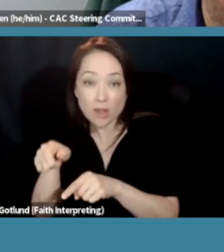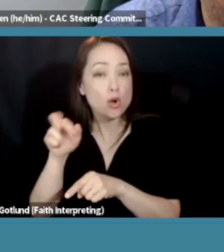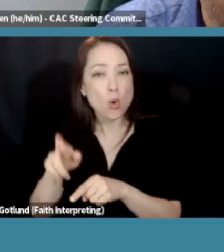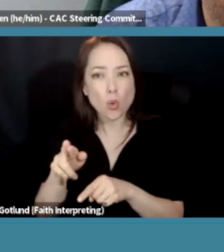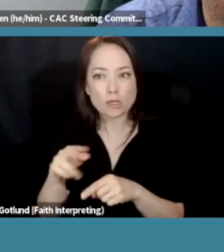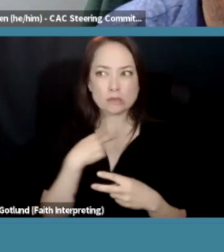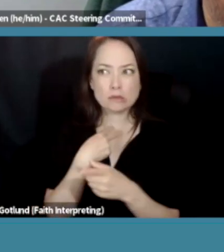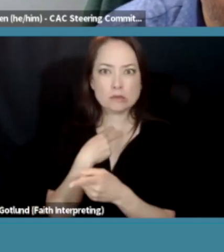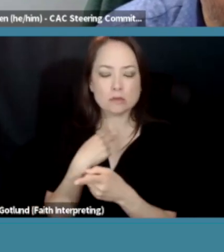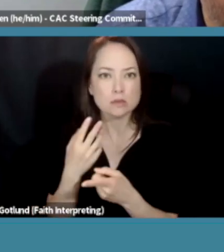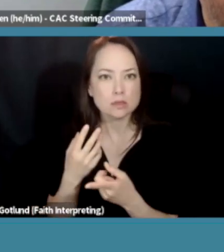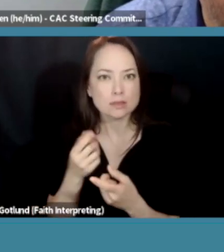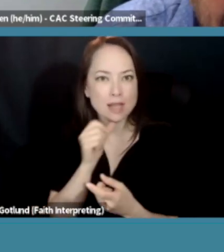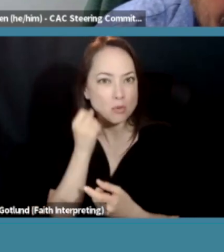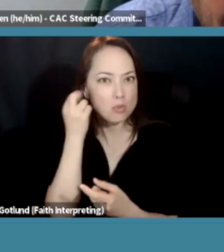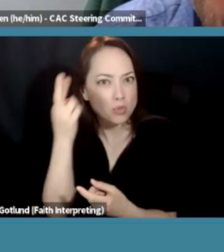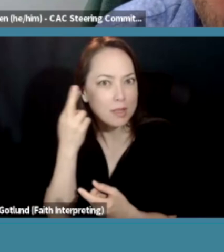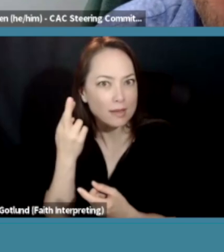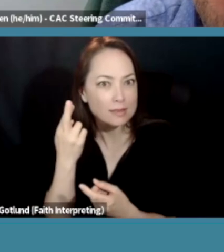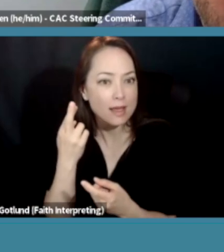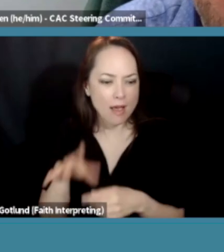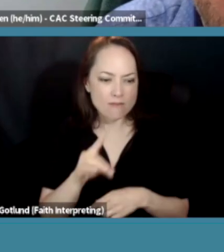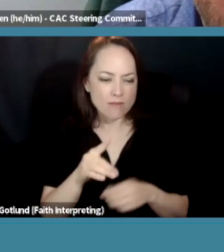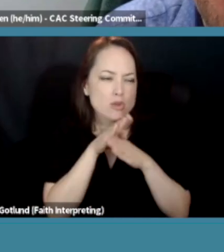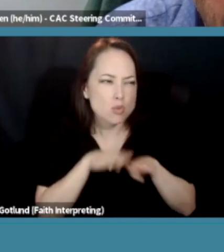Providing quiet areas, and provide information before people go.